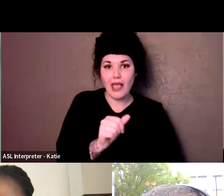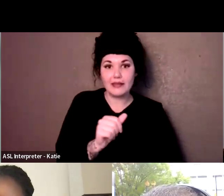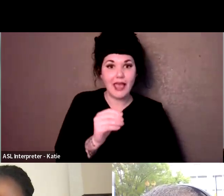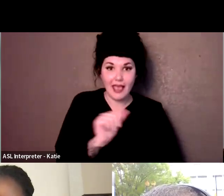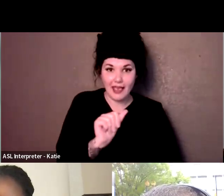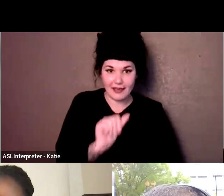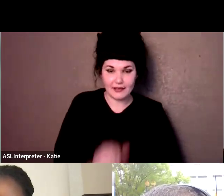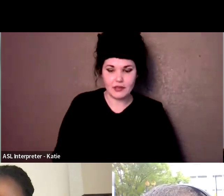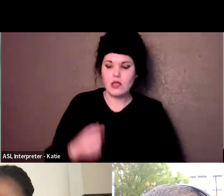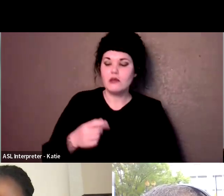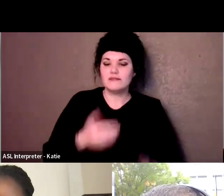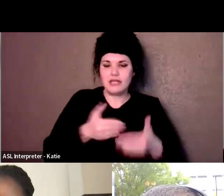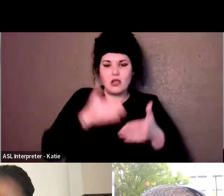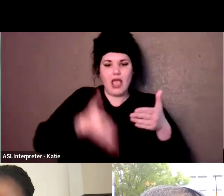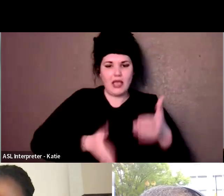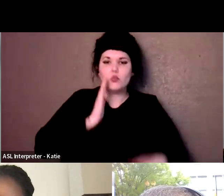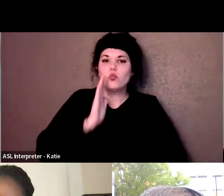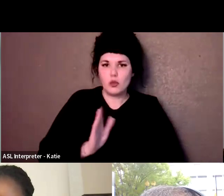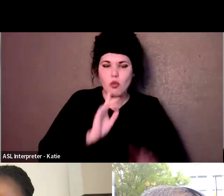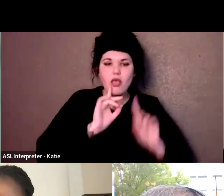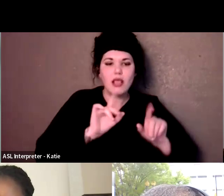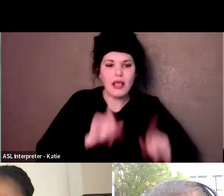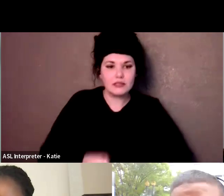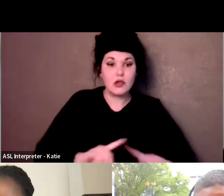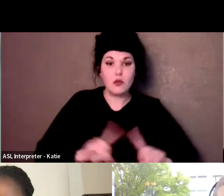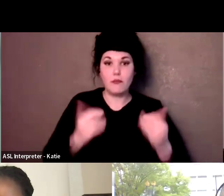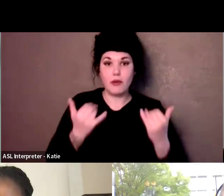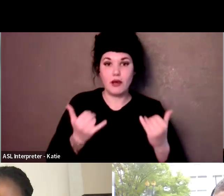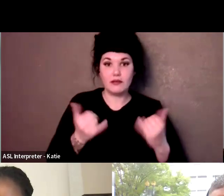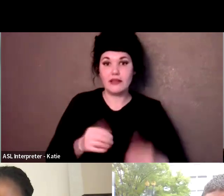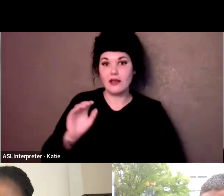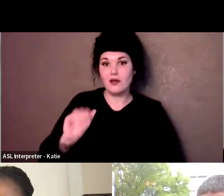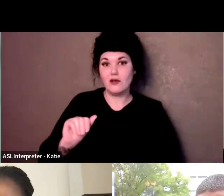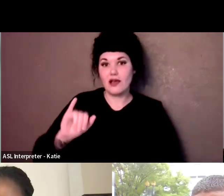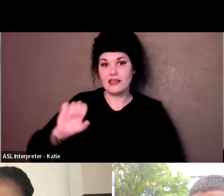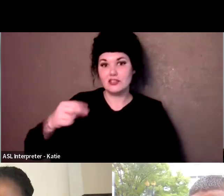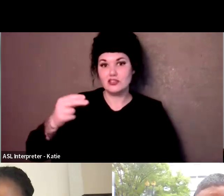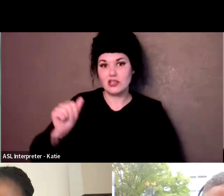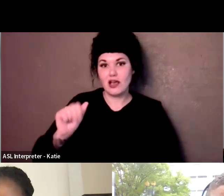to give Aisha Atkins our full attention right now. Go ahead Aisha, you can